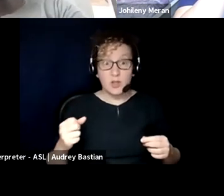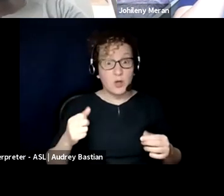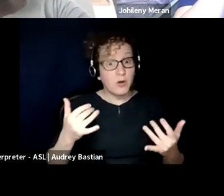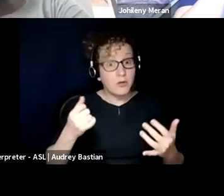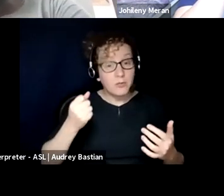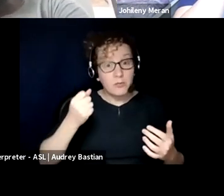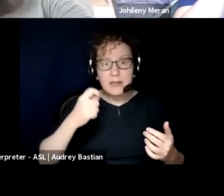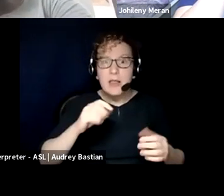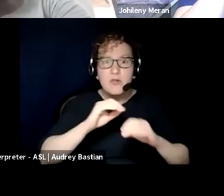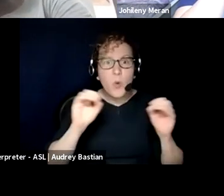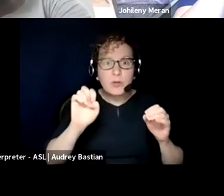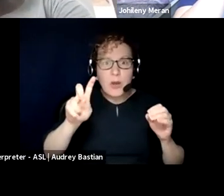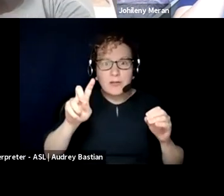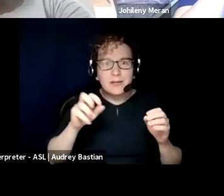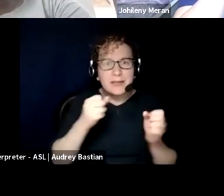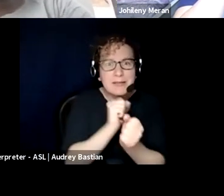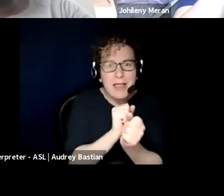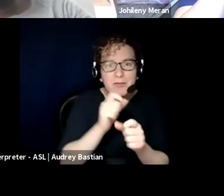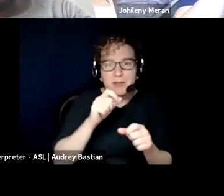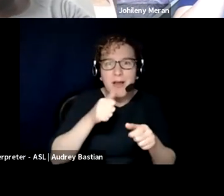because slaves were not allowed to read and write, but we don't want to talk about that